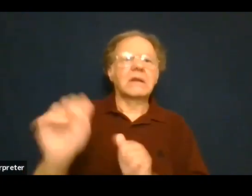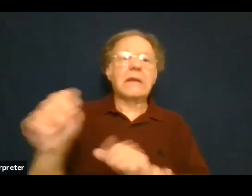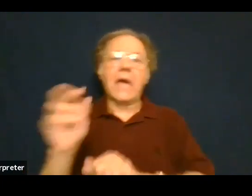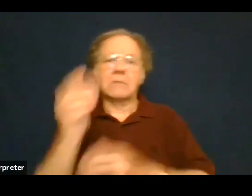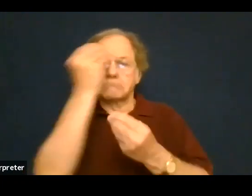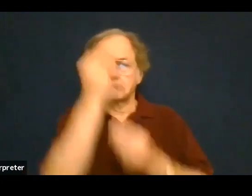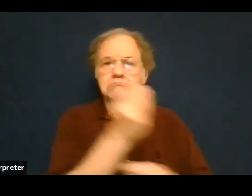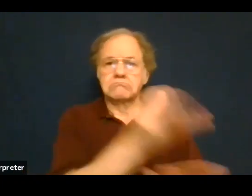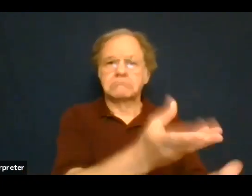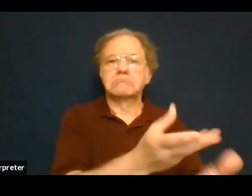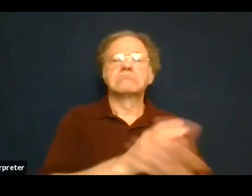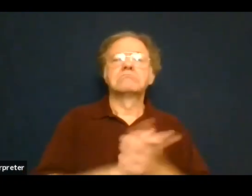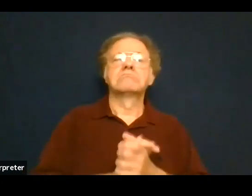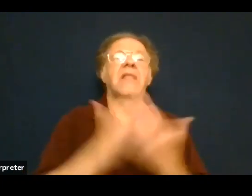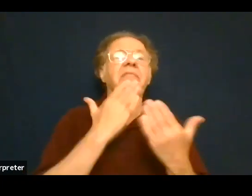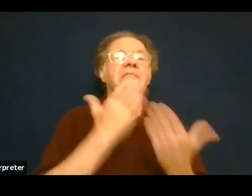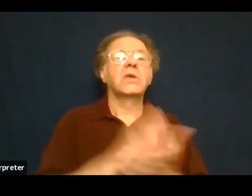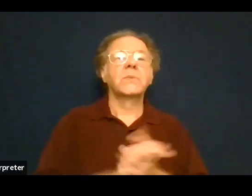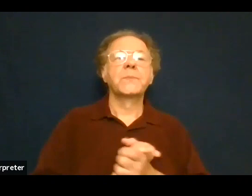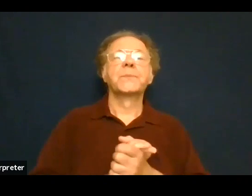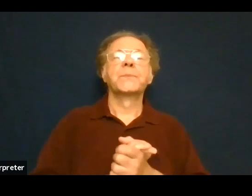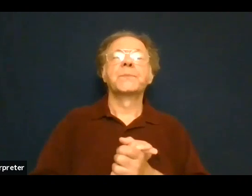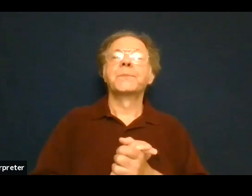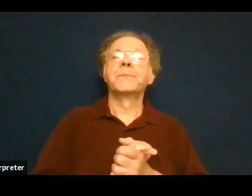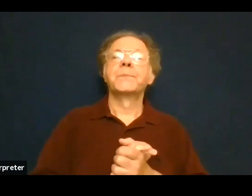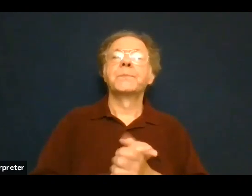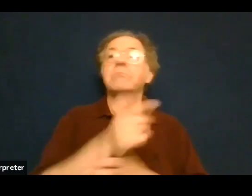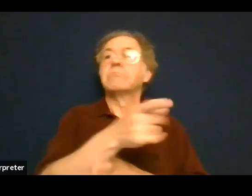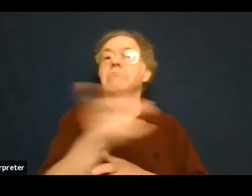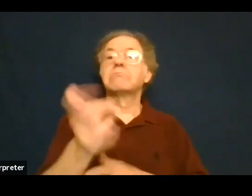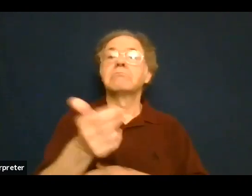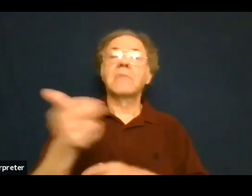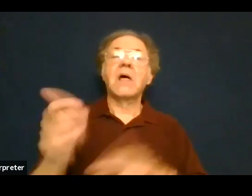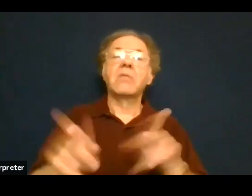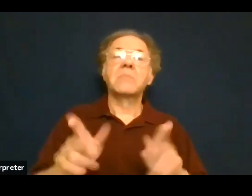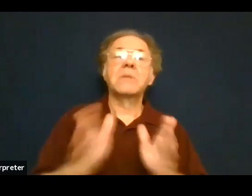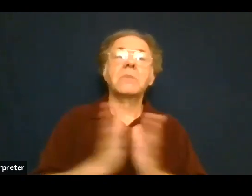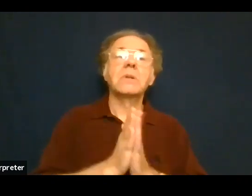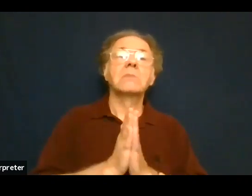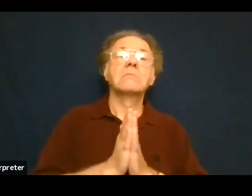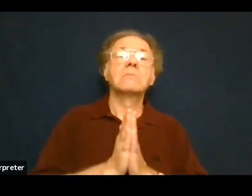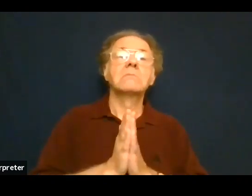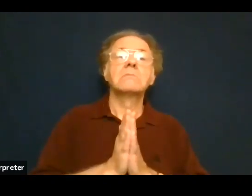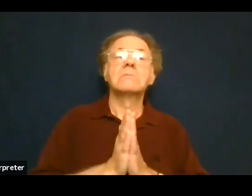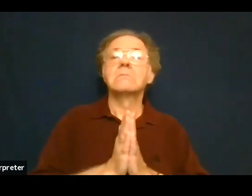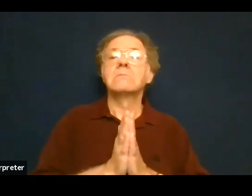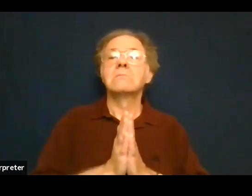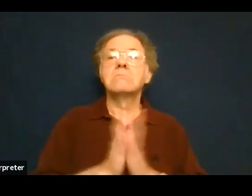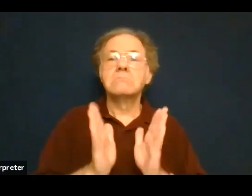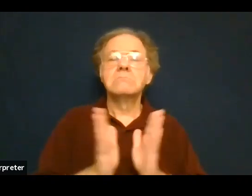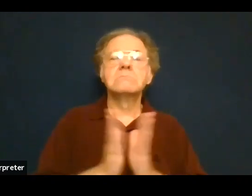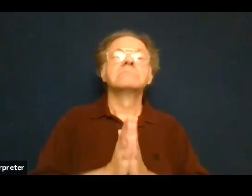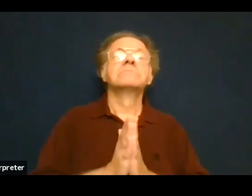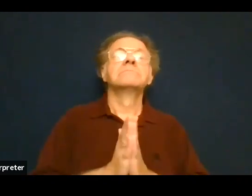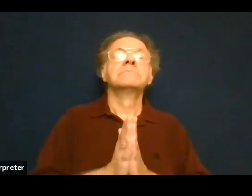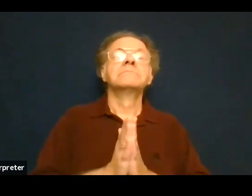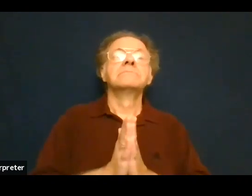Thank you. Anybody else? All right. So we'll move on to-- [INTERPOSING VOICES]